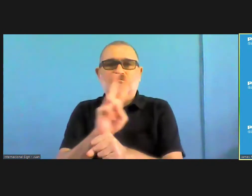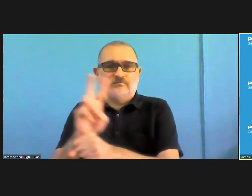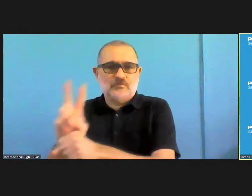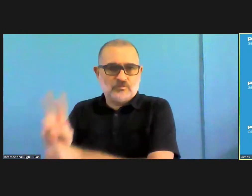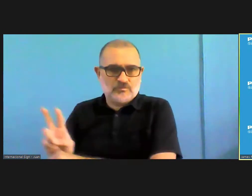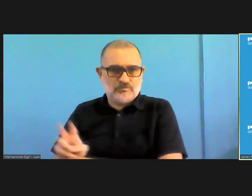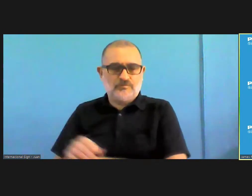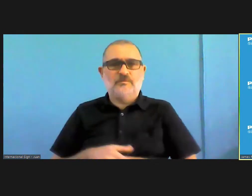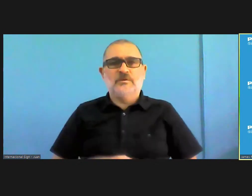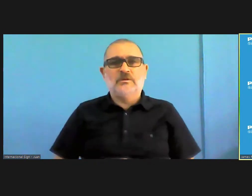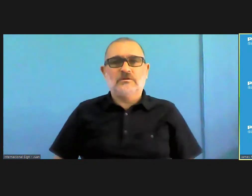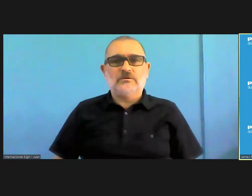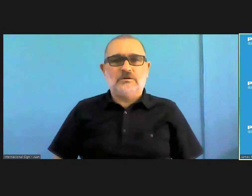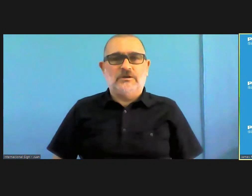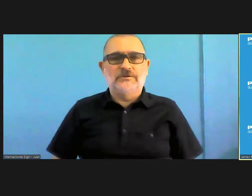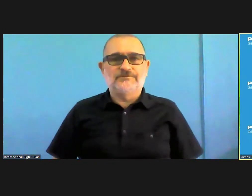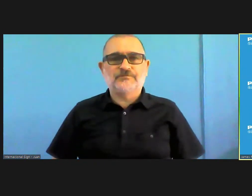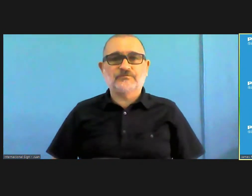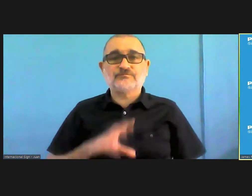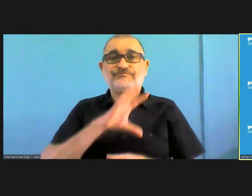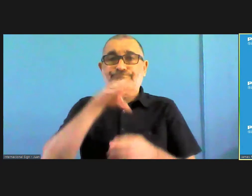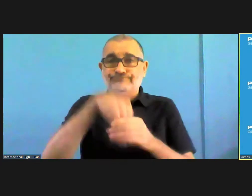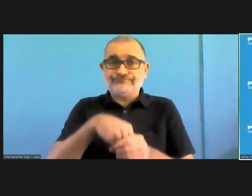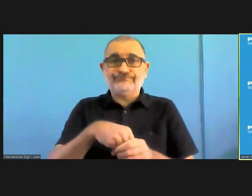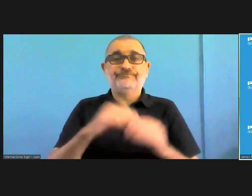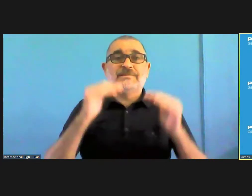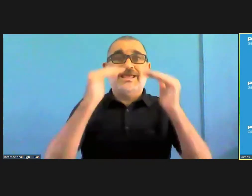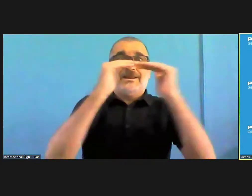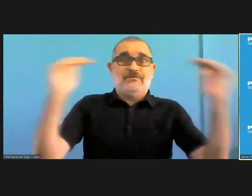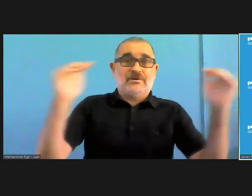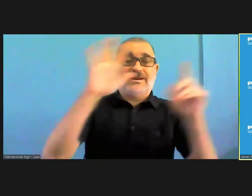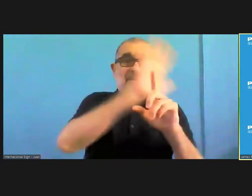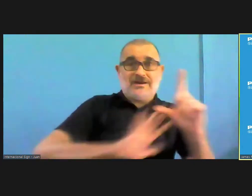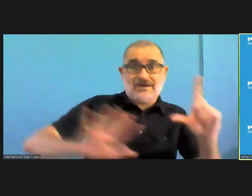definition, to address public health capacities.